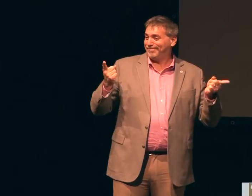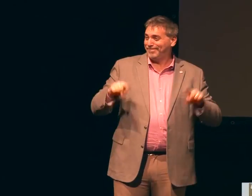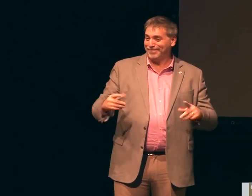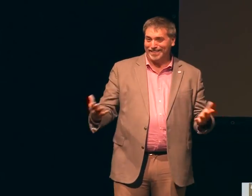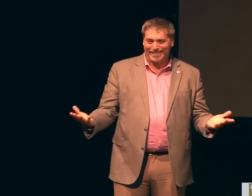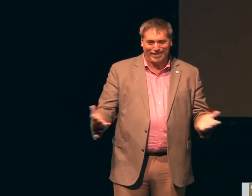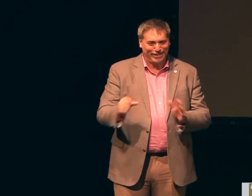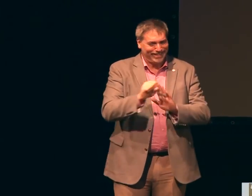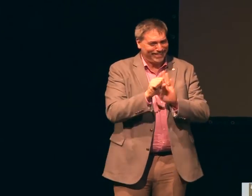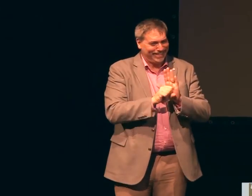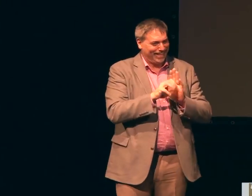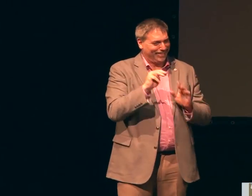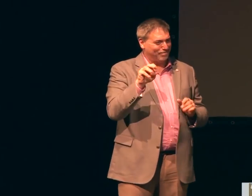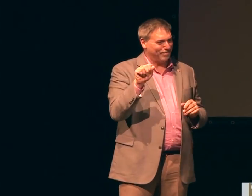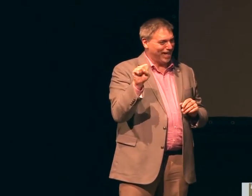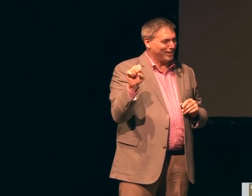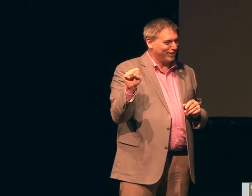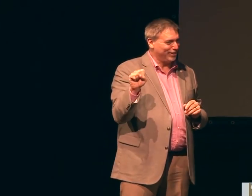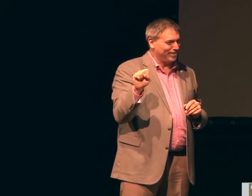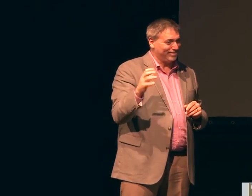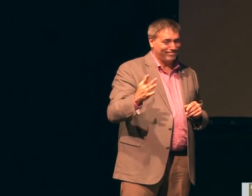landmark thing that has happened in history in